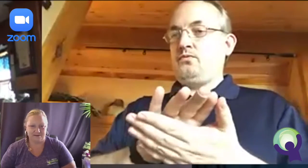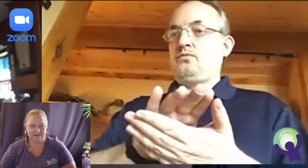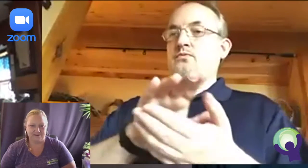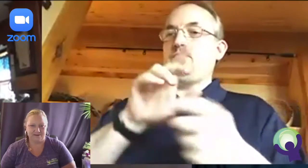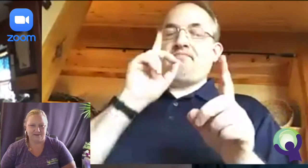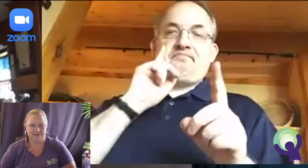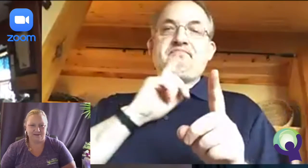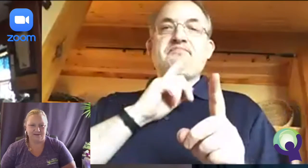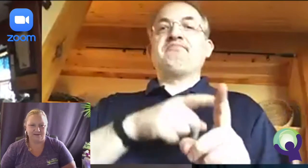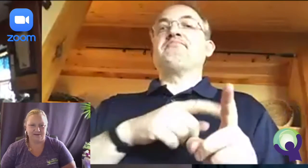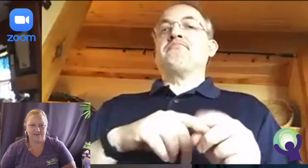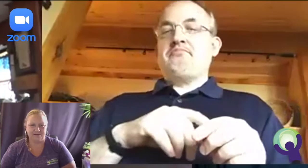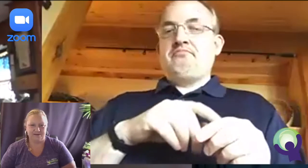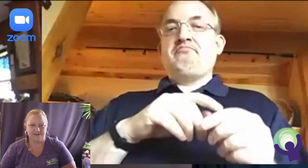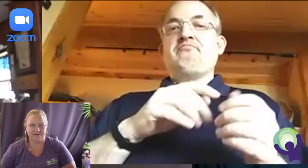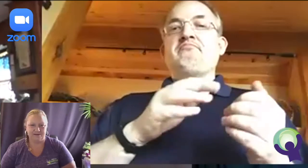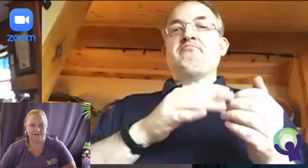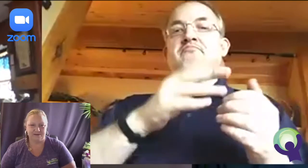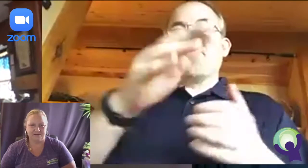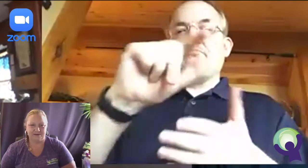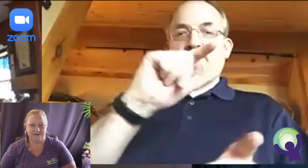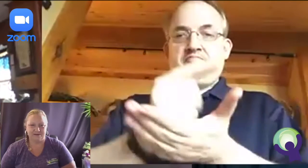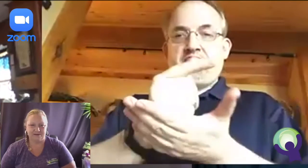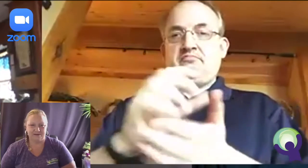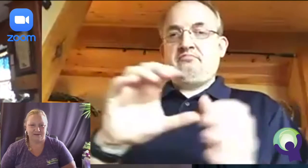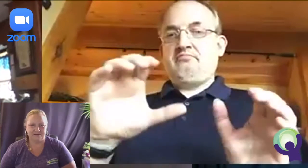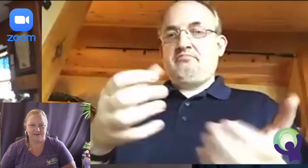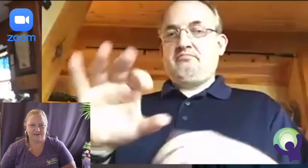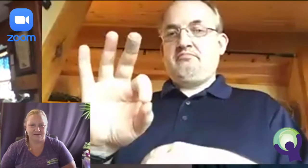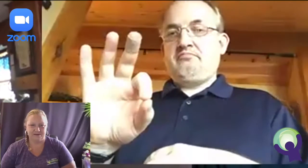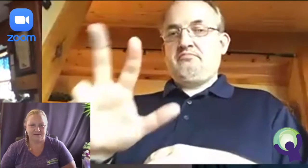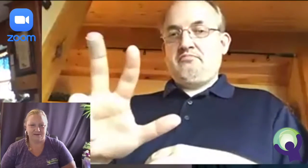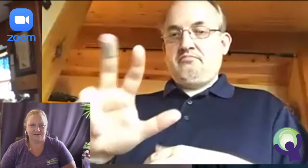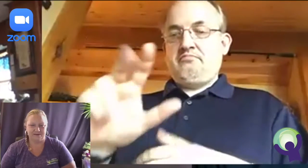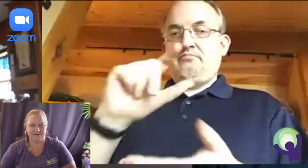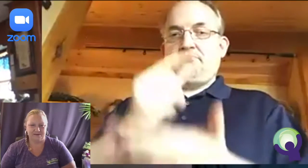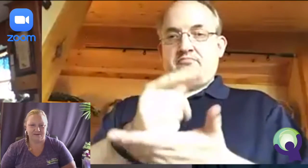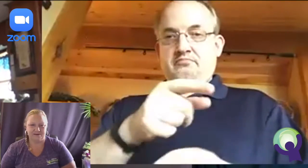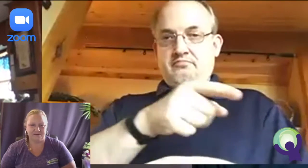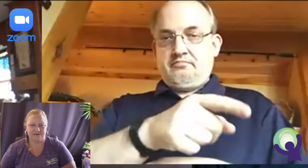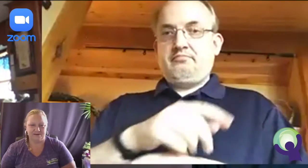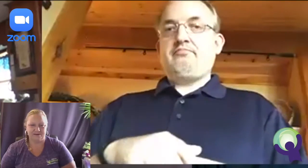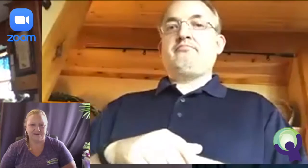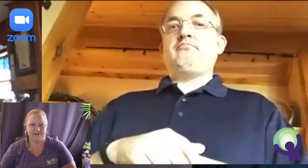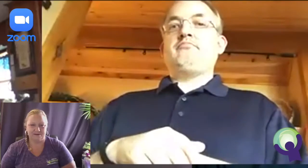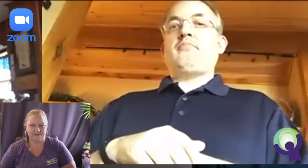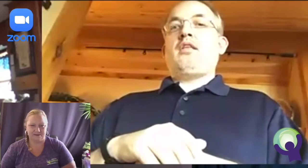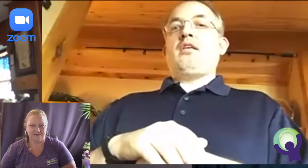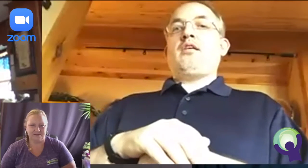I transitioned to the Wisconsin School for the Deaf and I stayed there until I graduated in 1993.